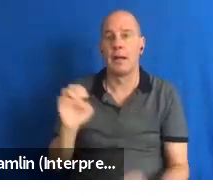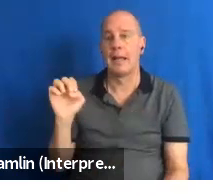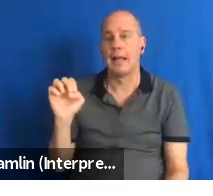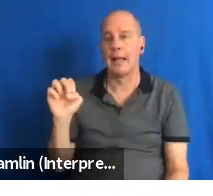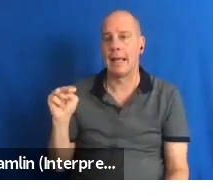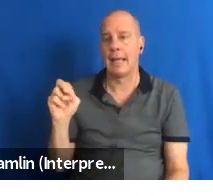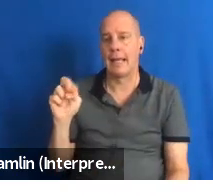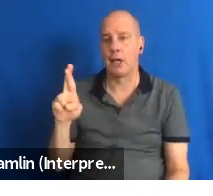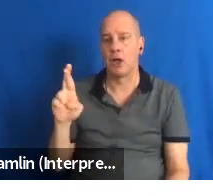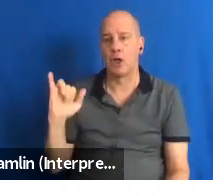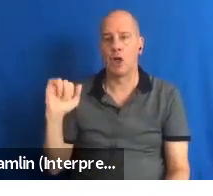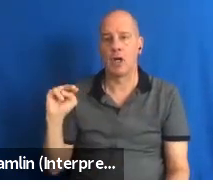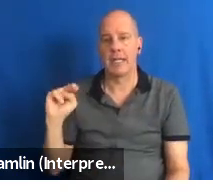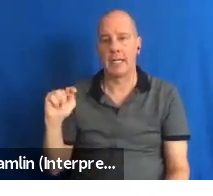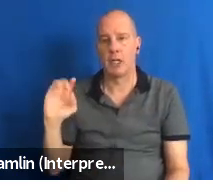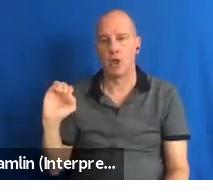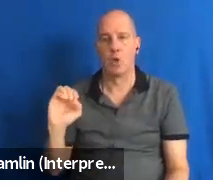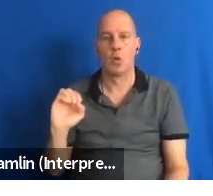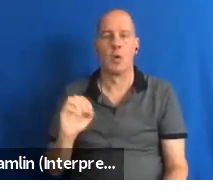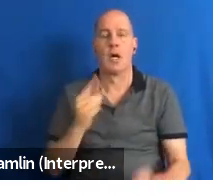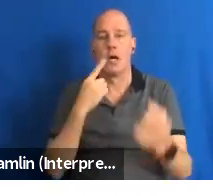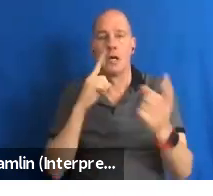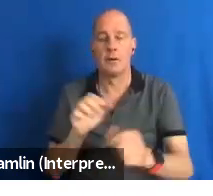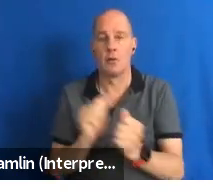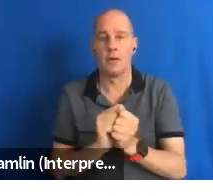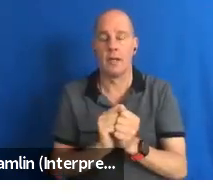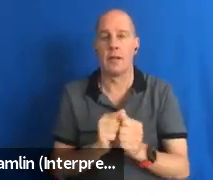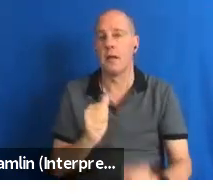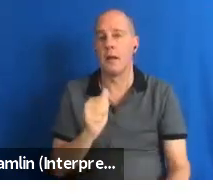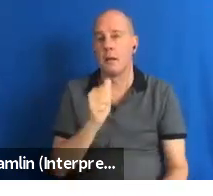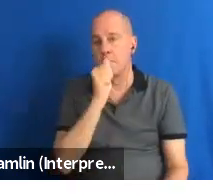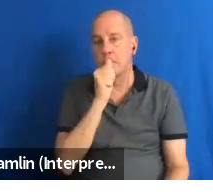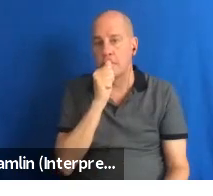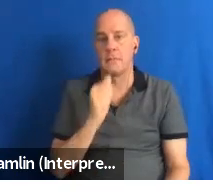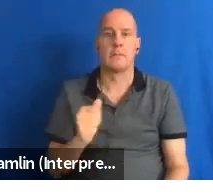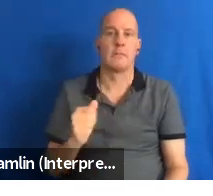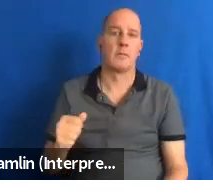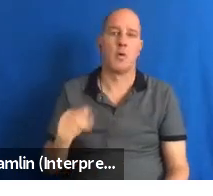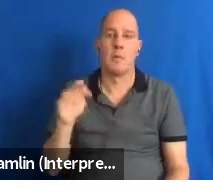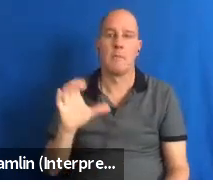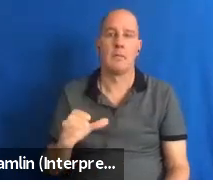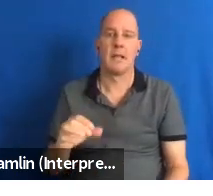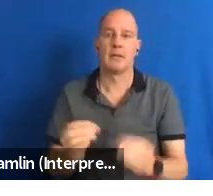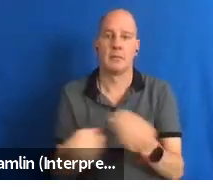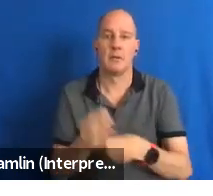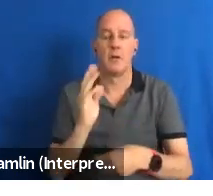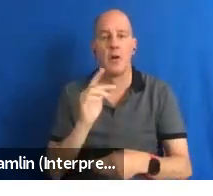private non profit entities to carry out specific types of work. And whatever agency